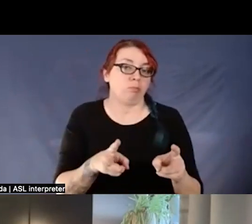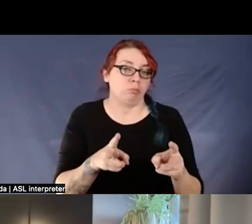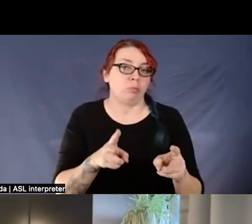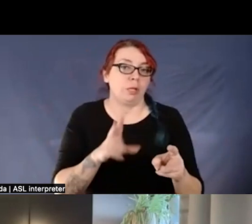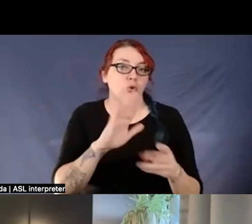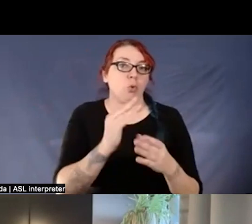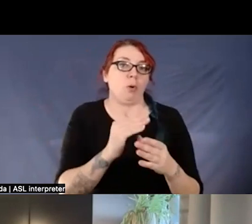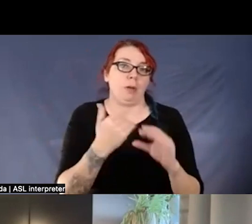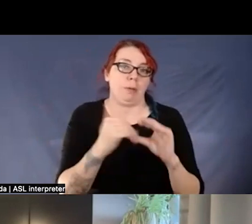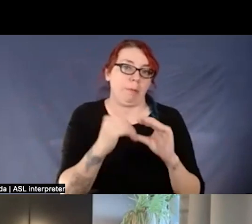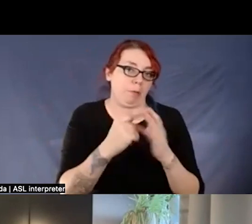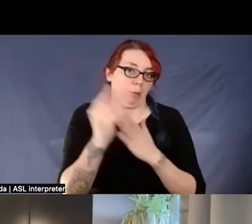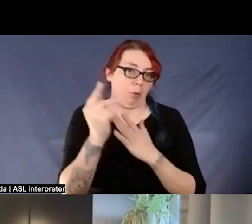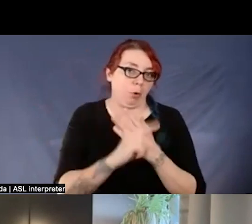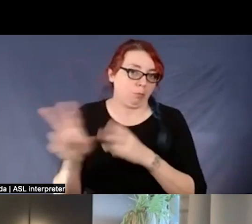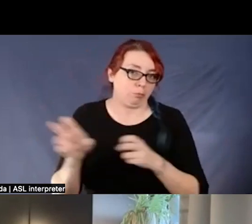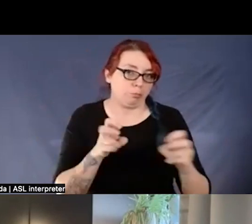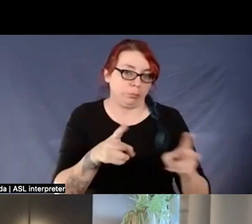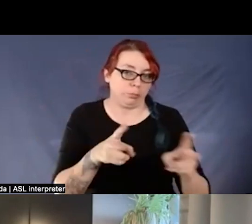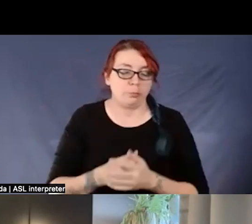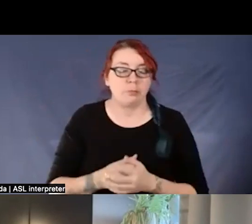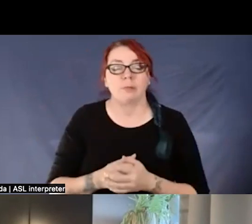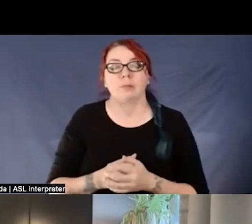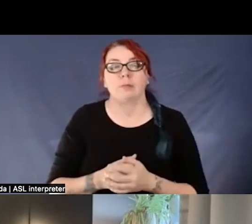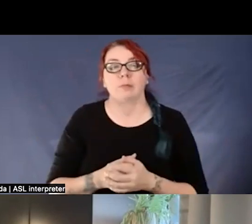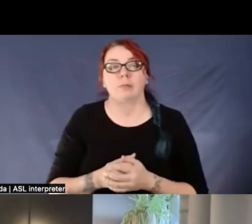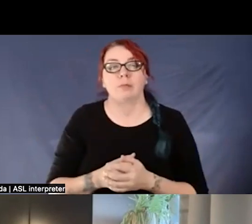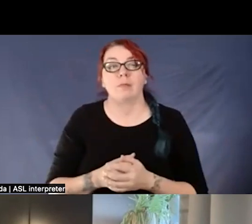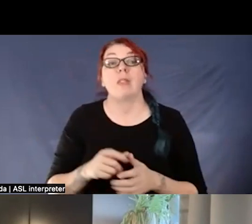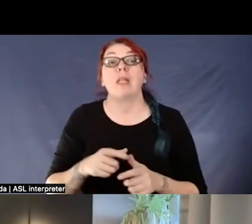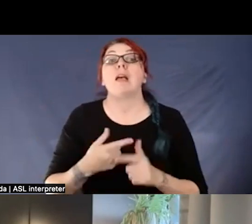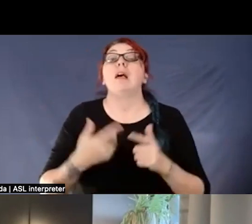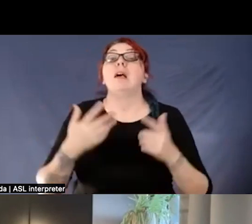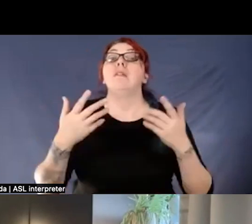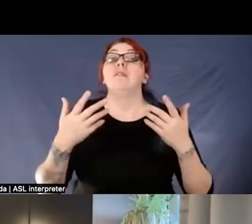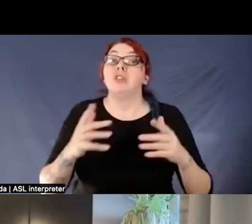an email, you add one of these auto-complete contacts to your BCC line. In my example here,